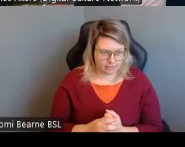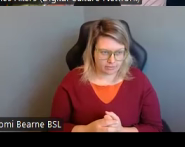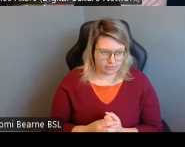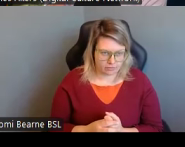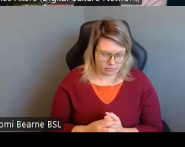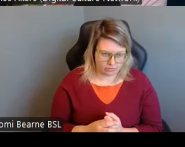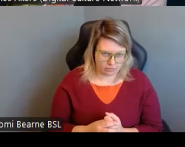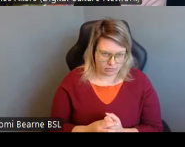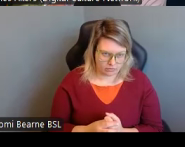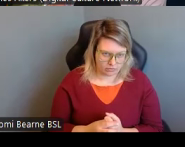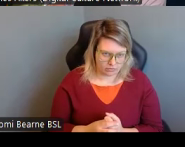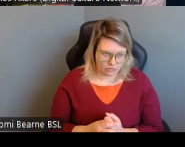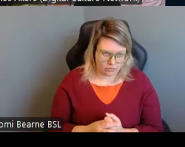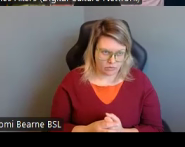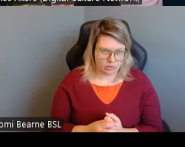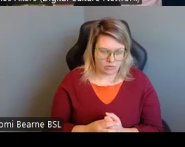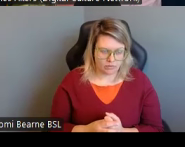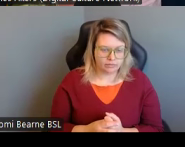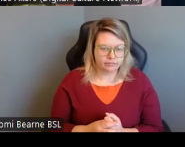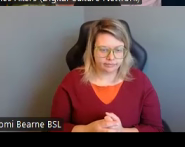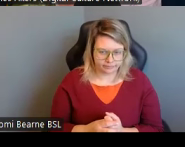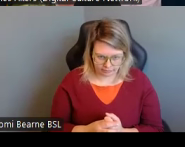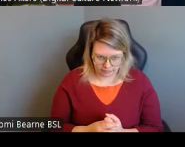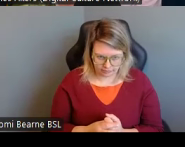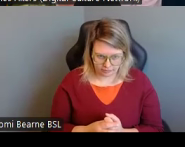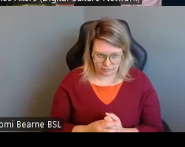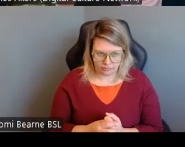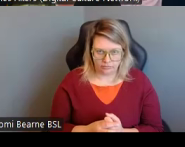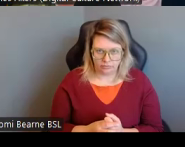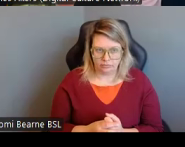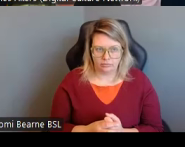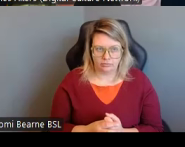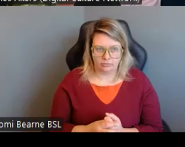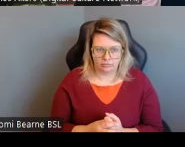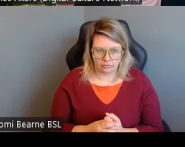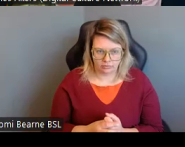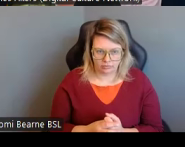I want to show you this. Ollie, who is our Strategy Tech Champion.